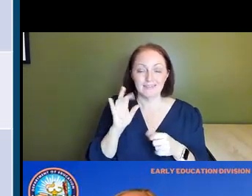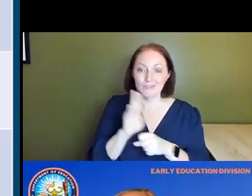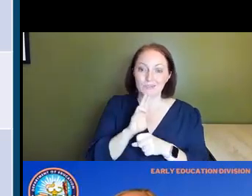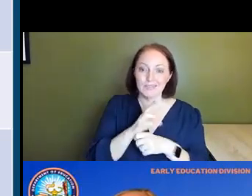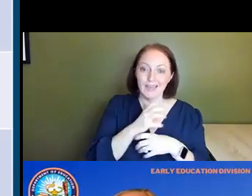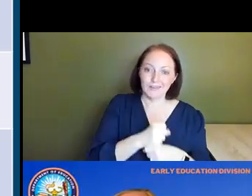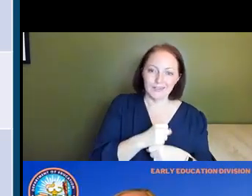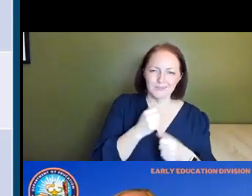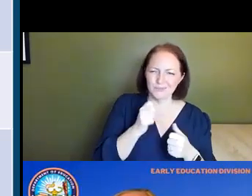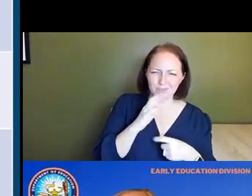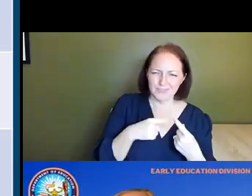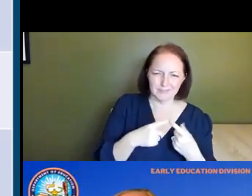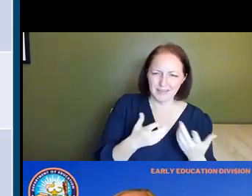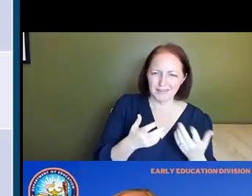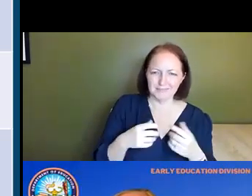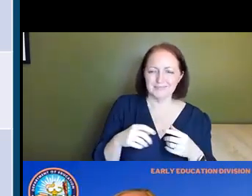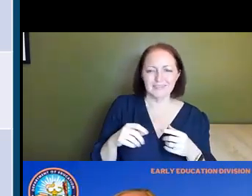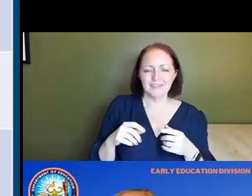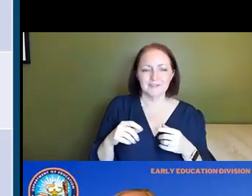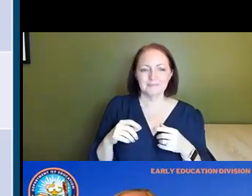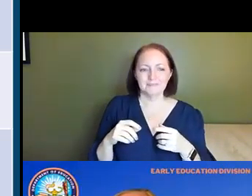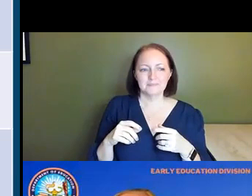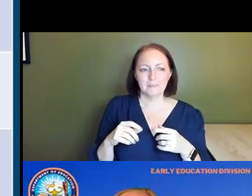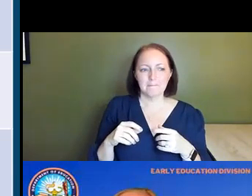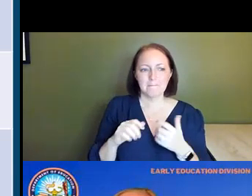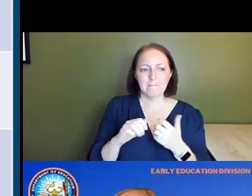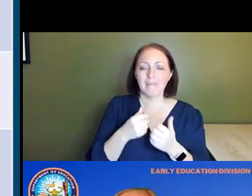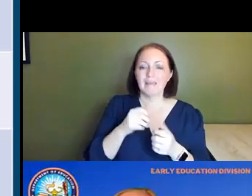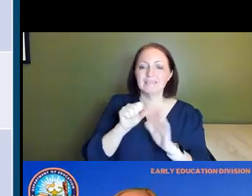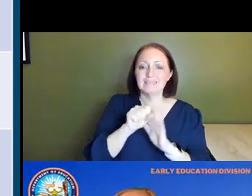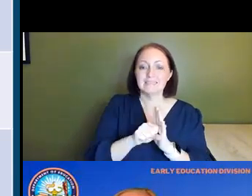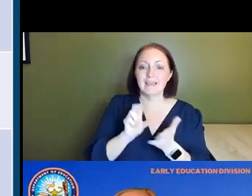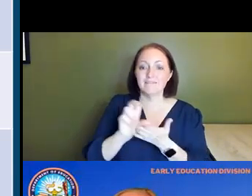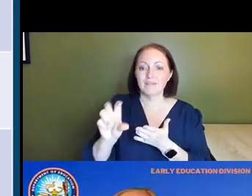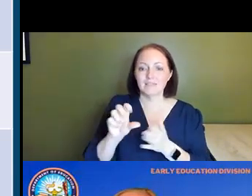which one they're talking about. And the way state funds the program and then a brief description